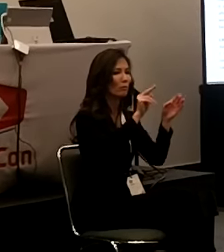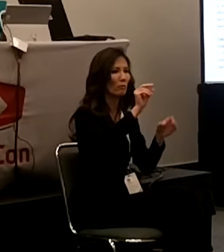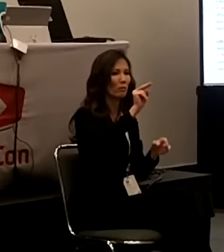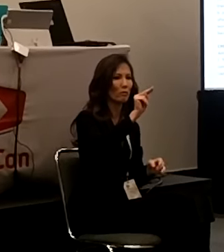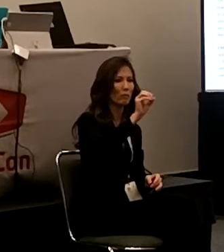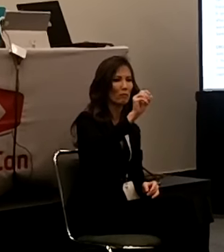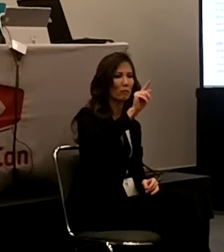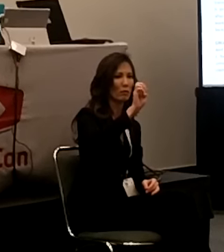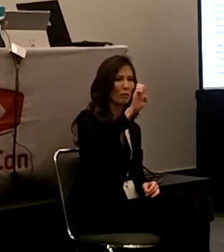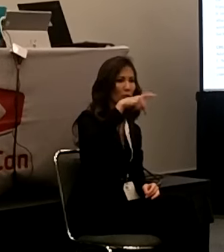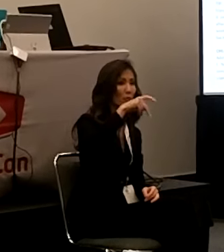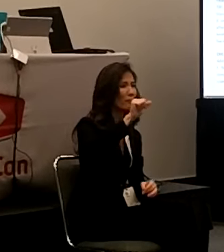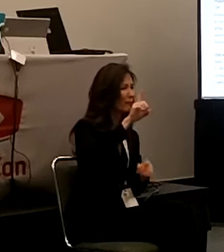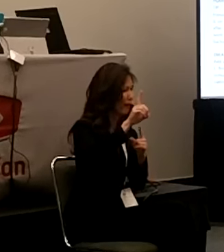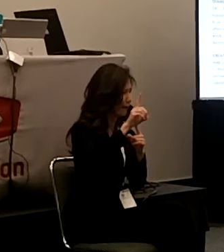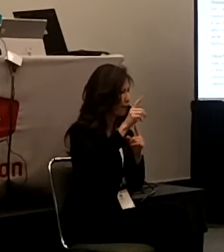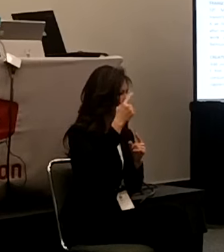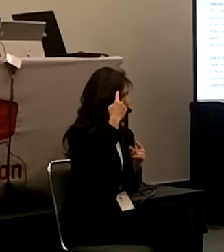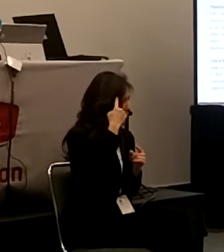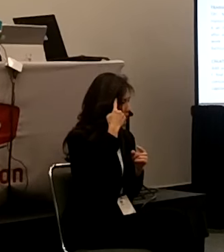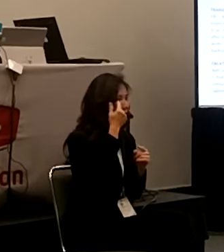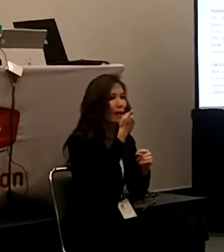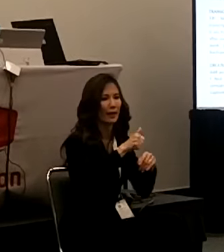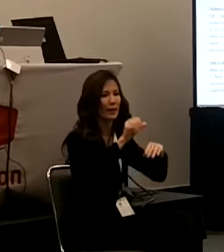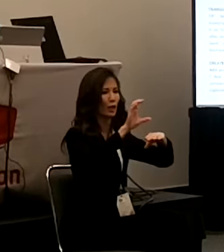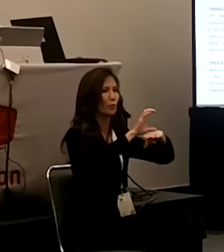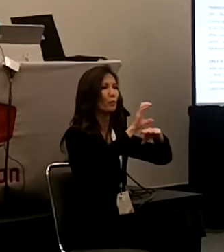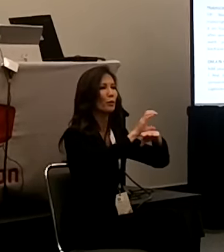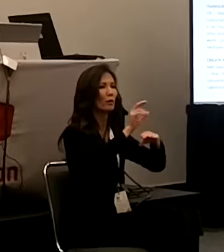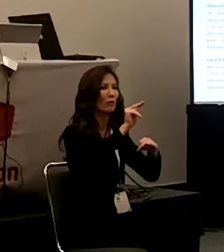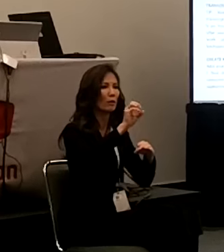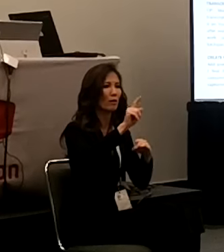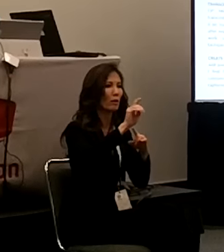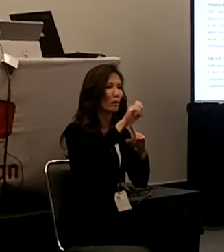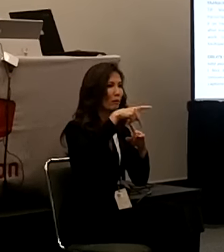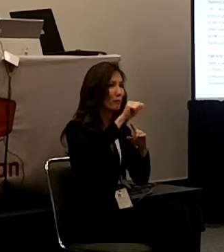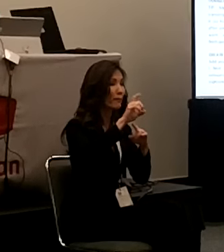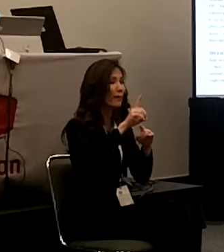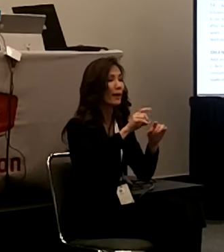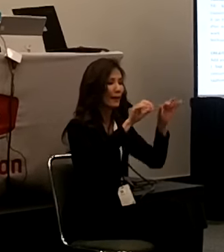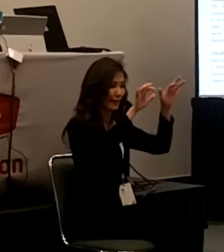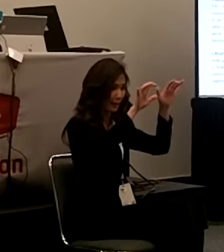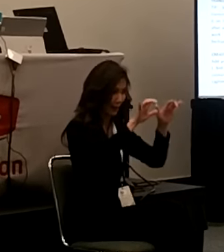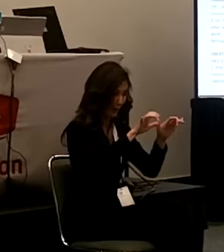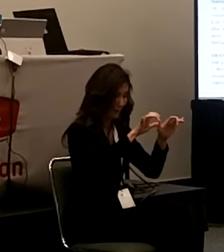on your computer, you've typed everything, and then, you save it as a SRT file